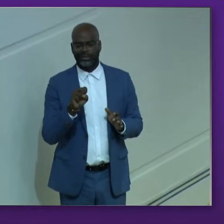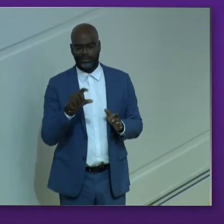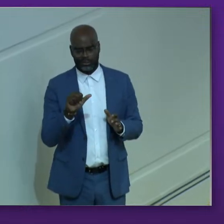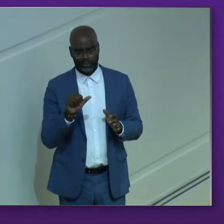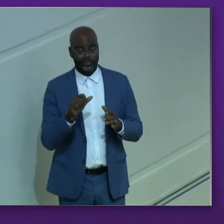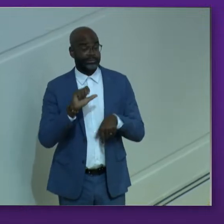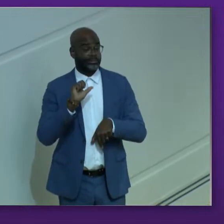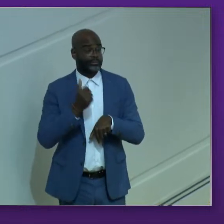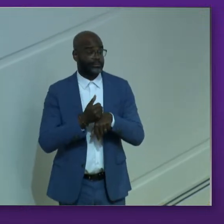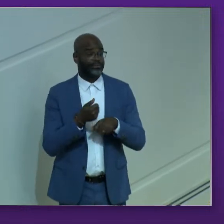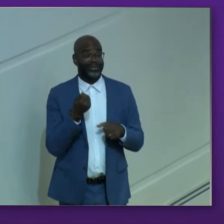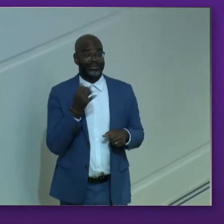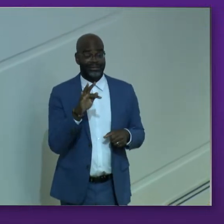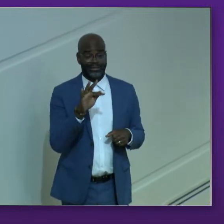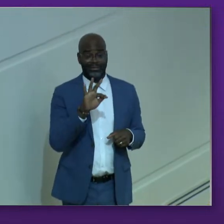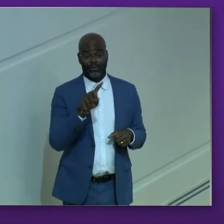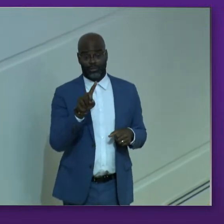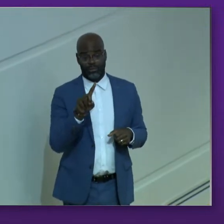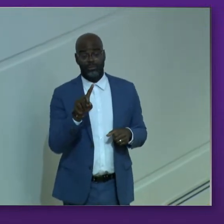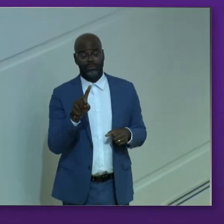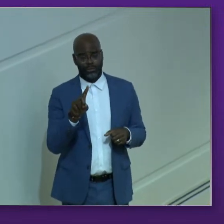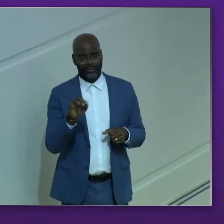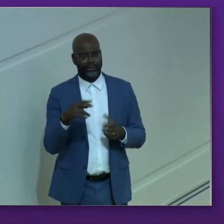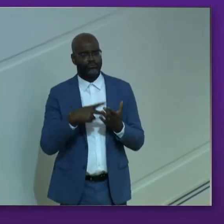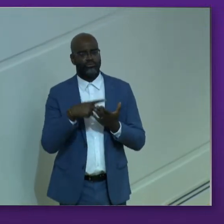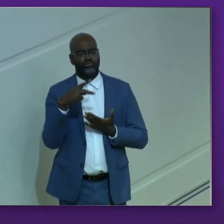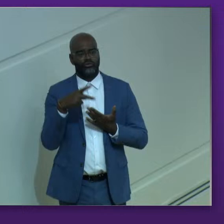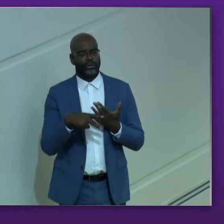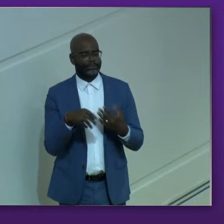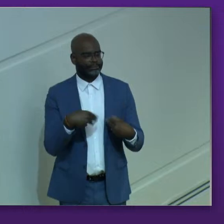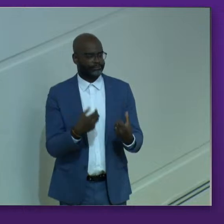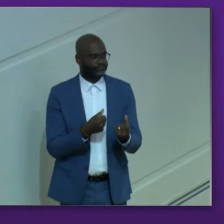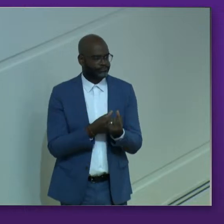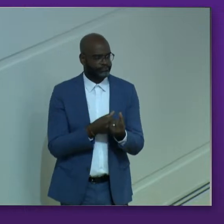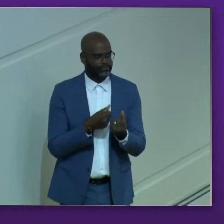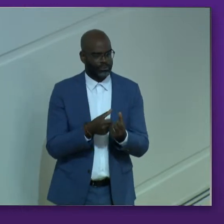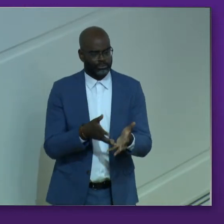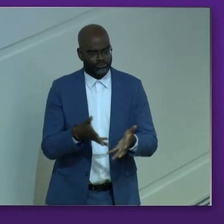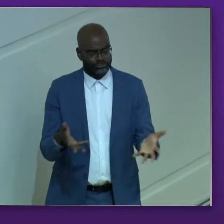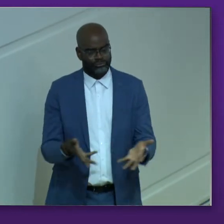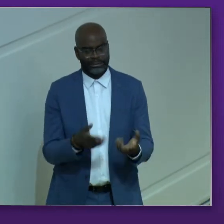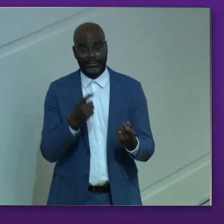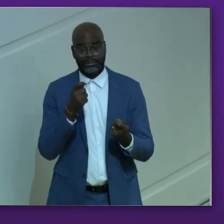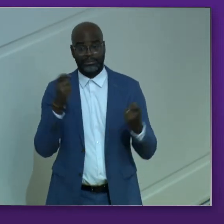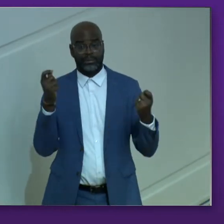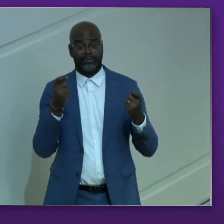PRIVILEGE OF PRESENTING THE. [LISTING NAMES] AWARD WINNERS THE NATIONAL INSTITUTE FOR